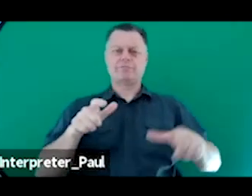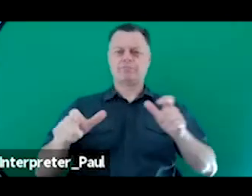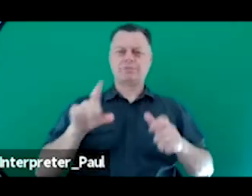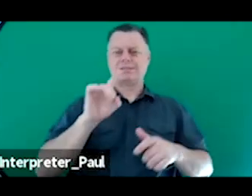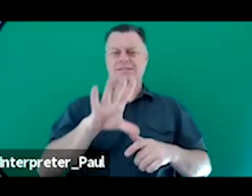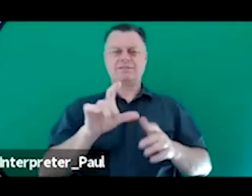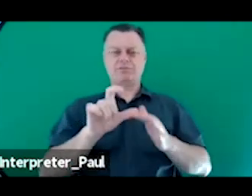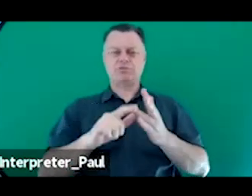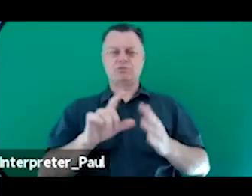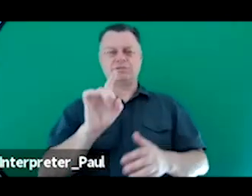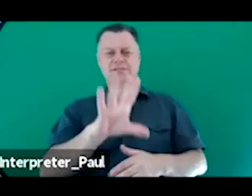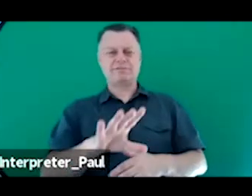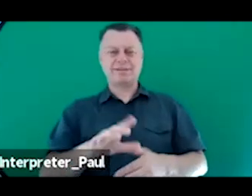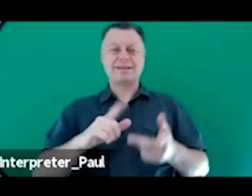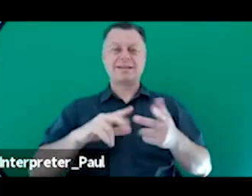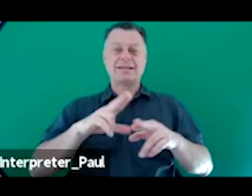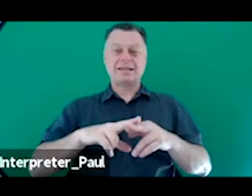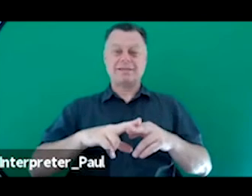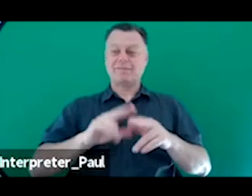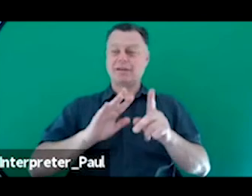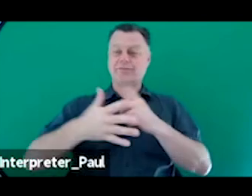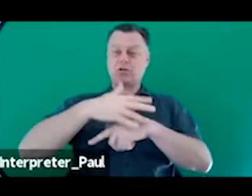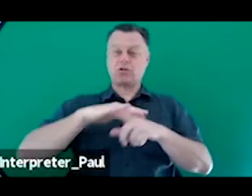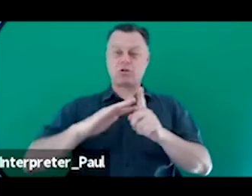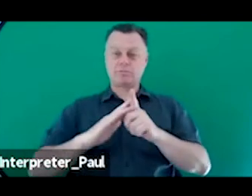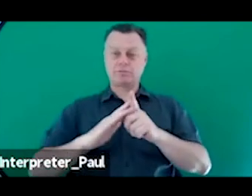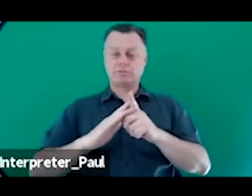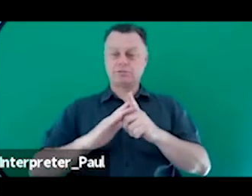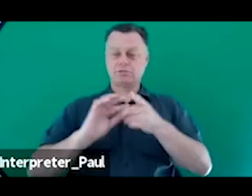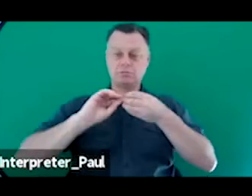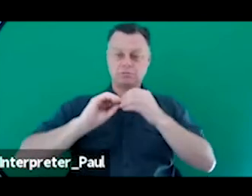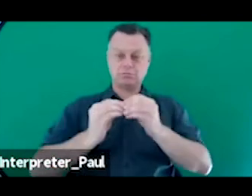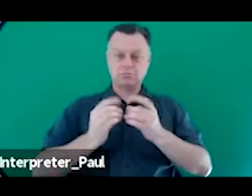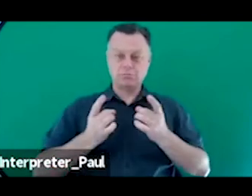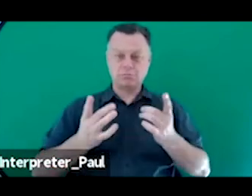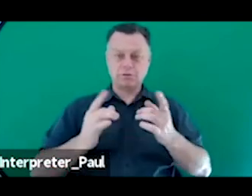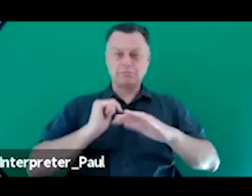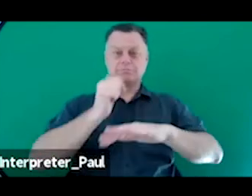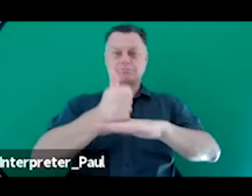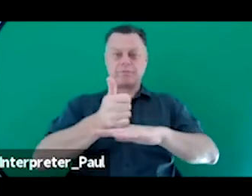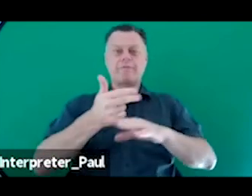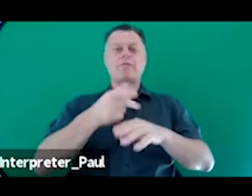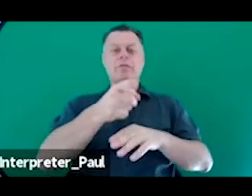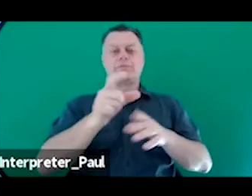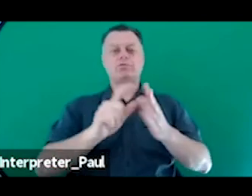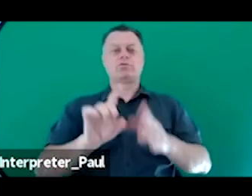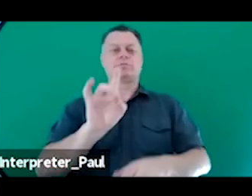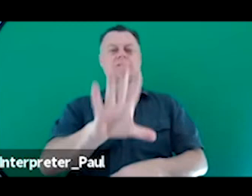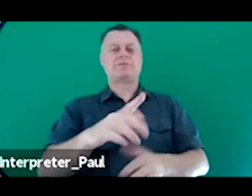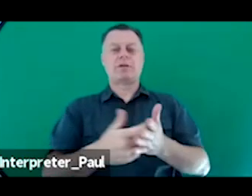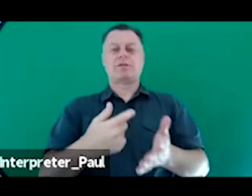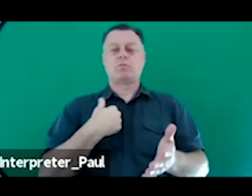themselves if only the environments were designed to allow them to do so. This is such an important